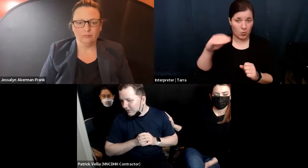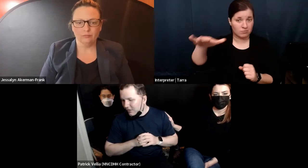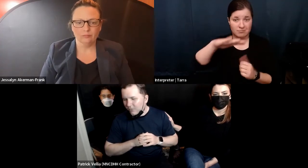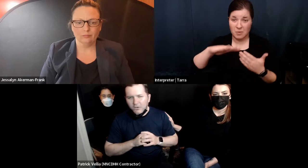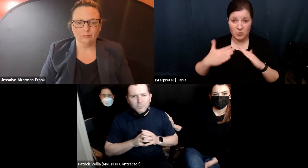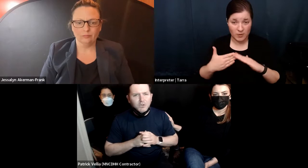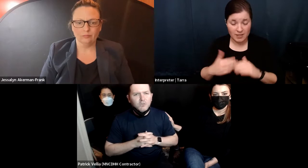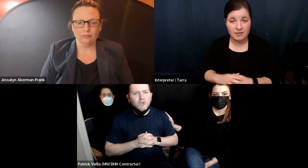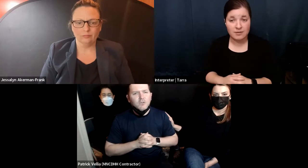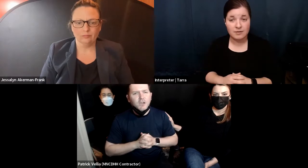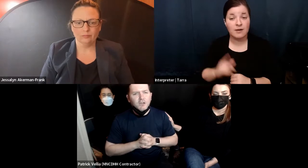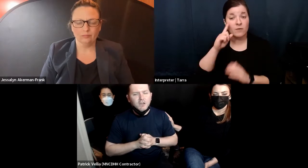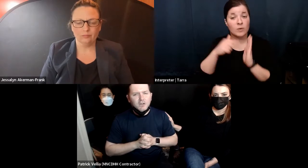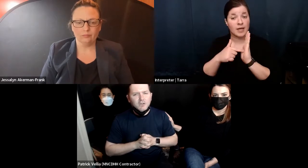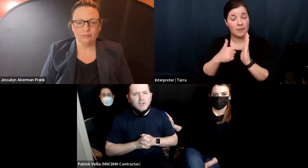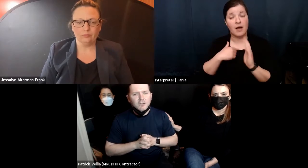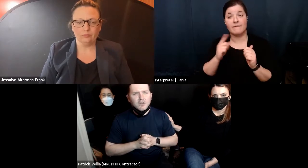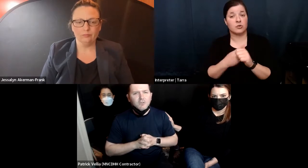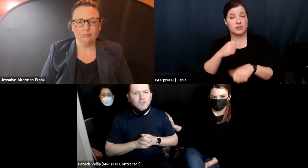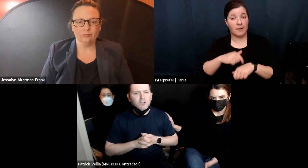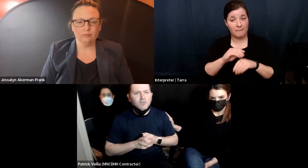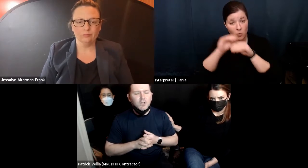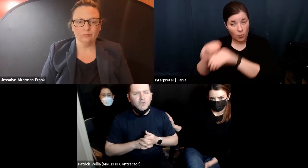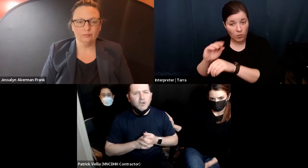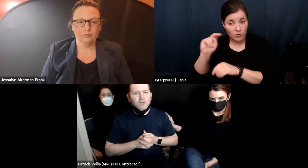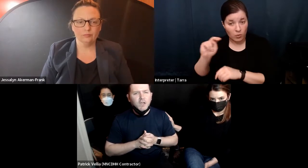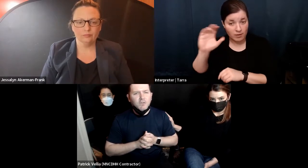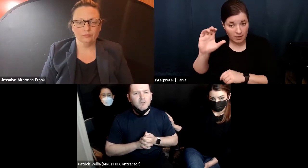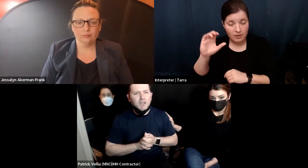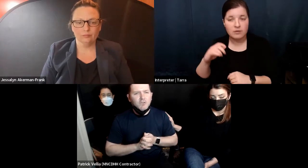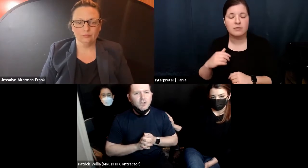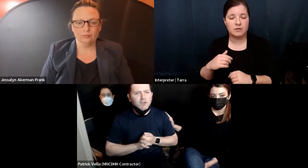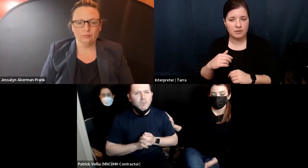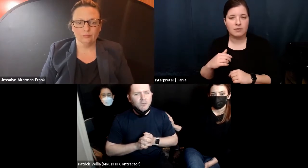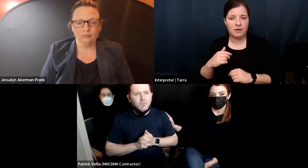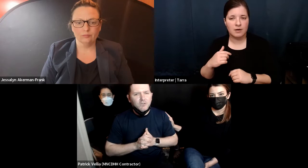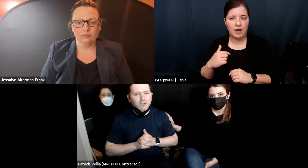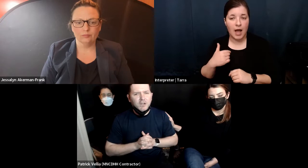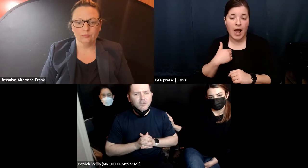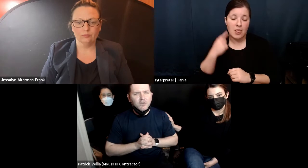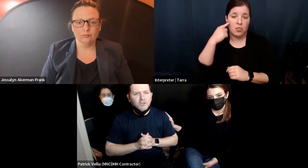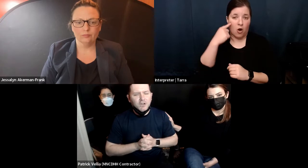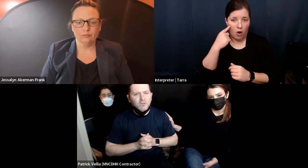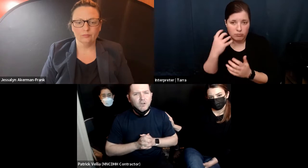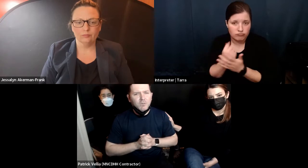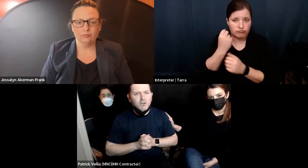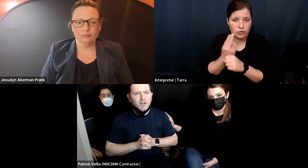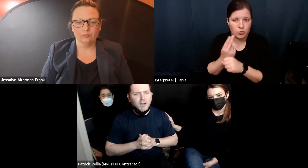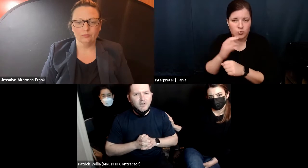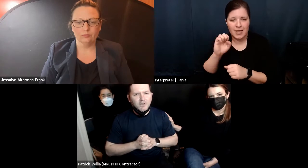and my orientation and mobility teacher, back in 2007, claimed it wasn't safe.